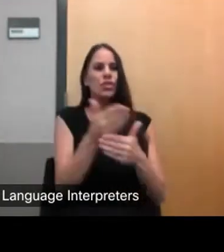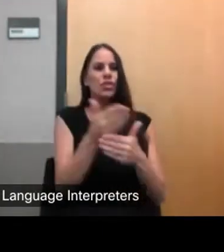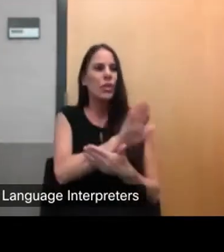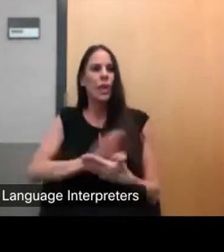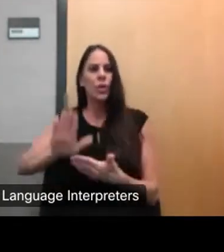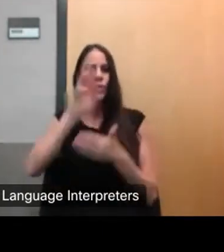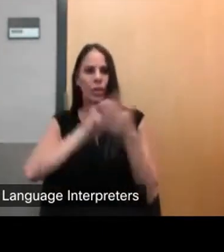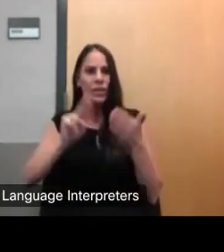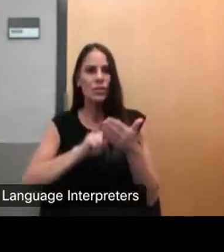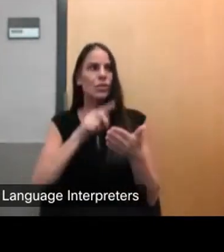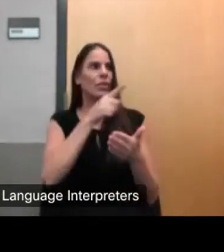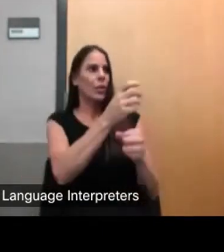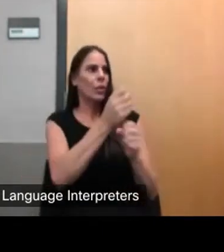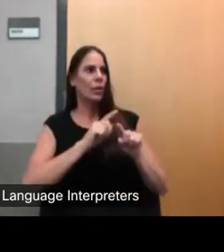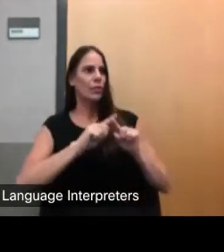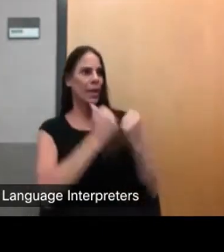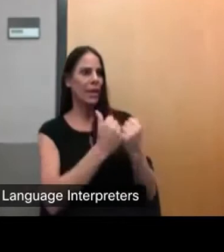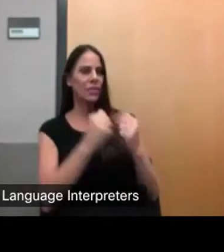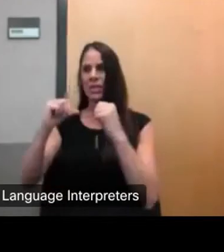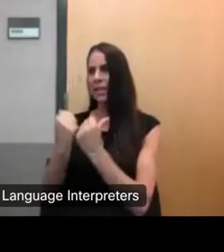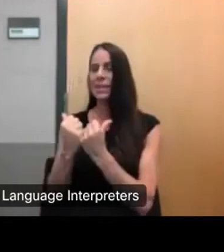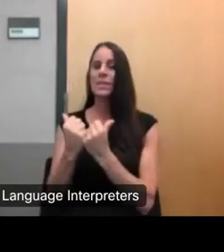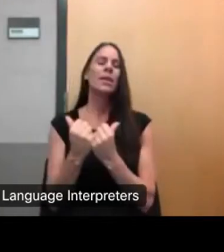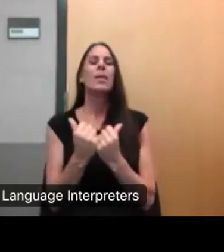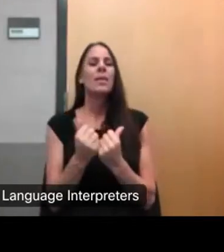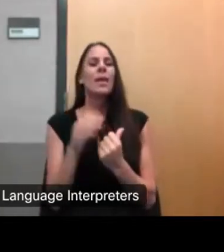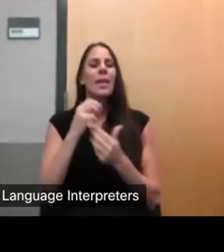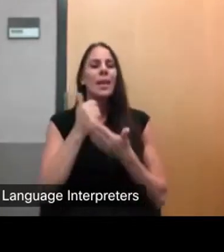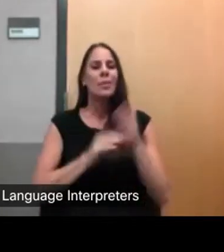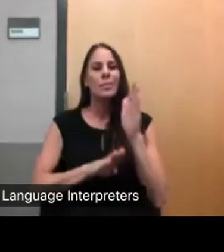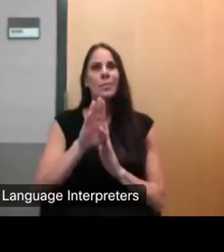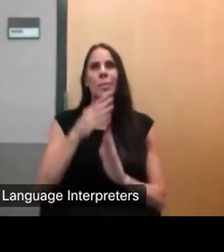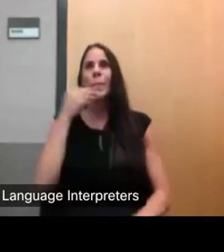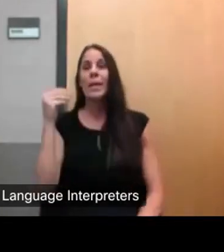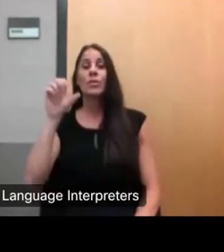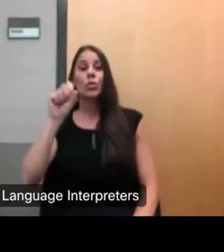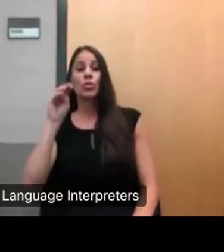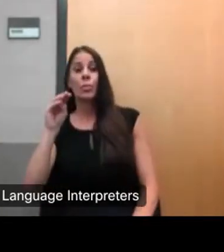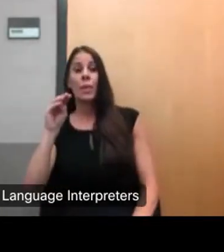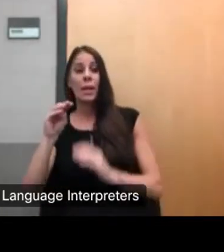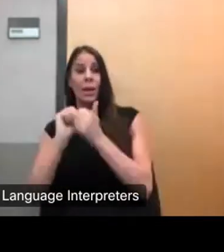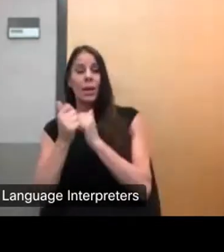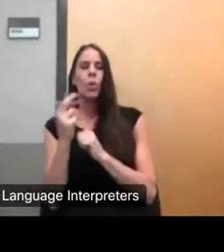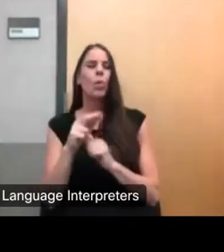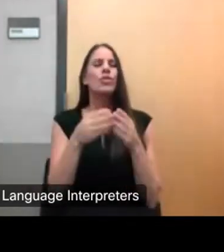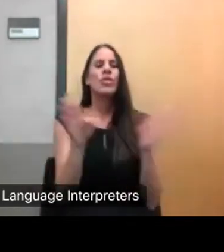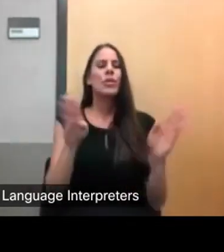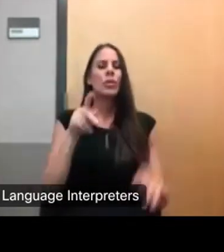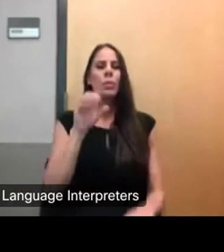from the different agencies errors, and that sort of thing to build the best, whether it's social media campaign, or just general, public health communication campaign. So.